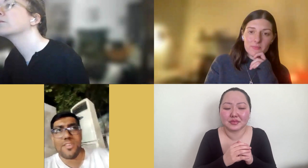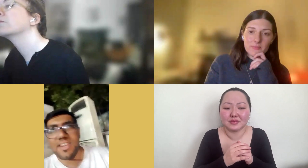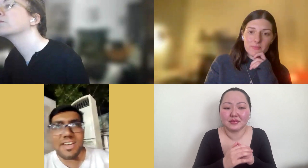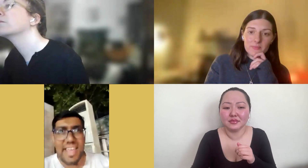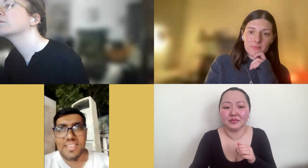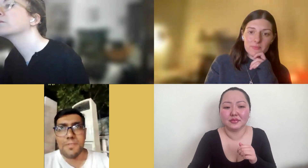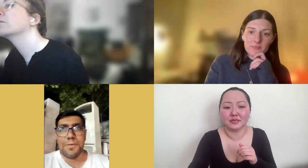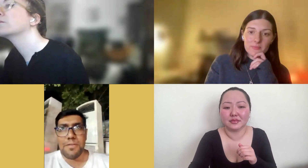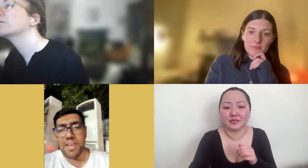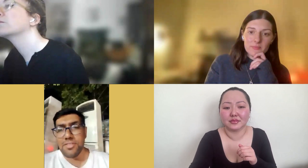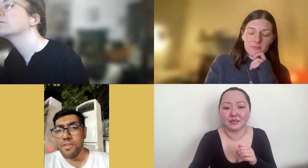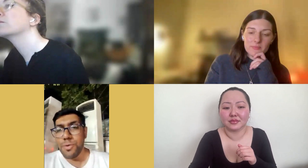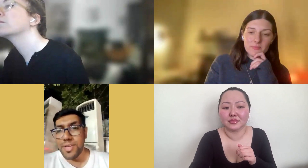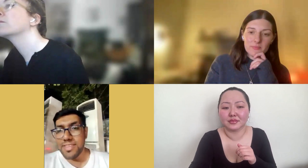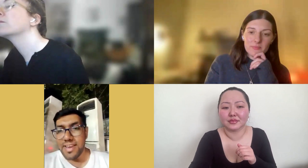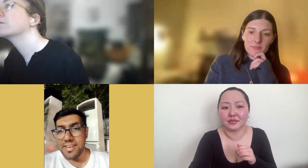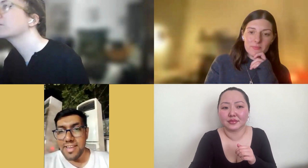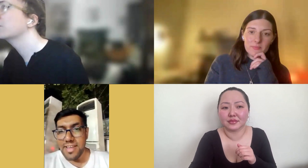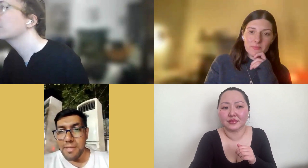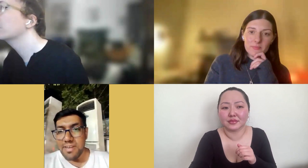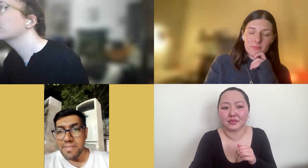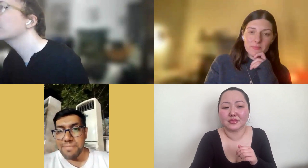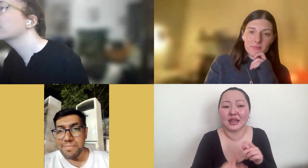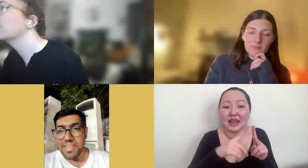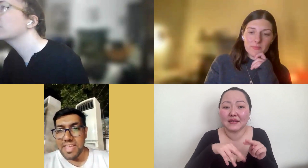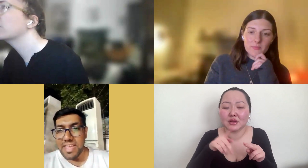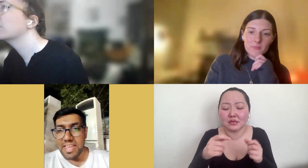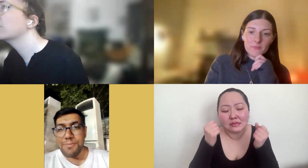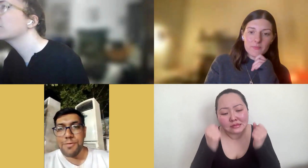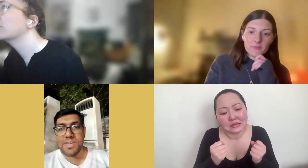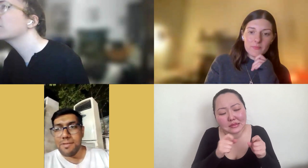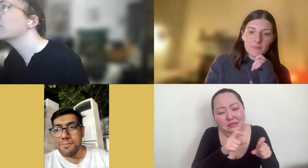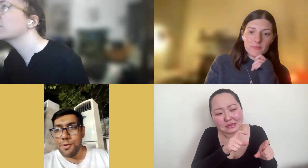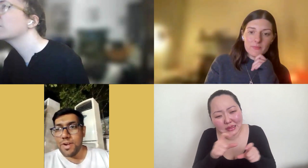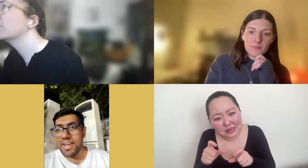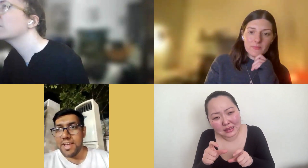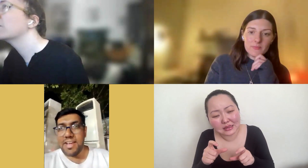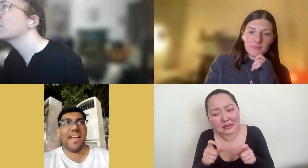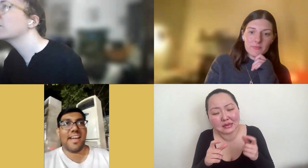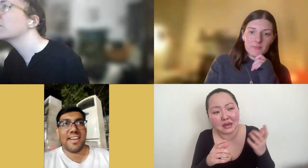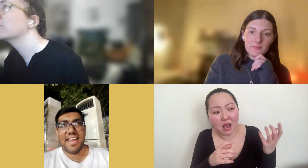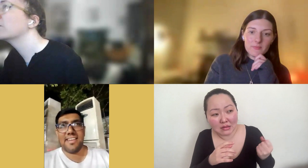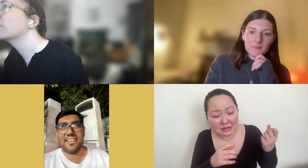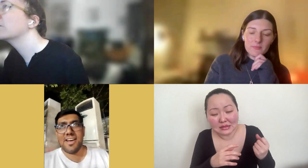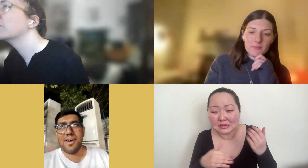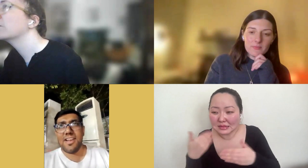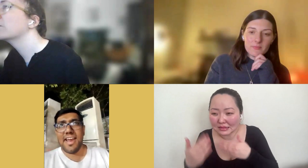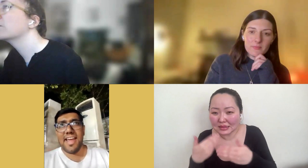of course it takes different ways of doing that but if you stay afloat, like ten years down the